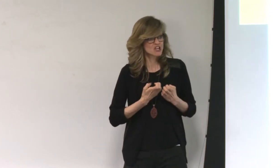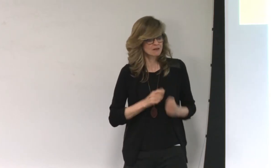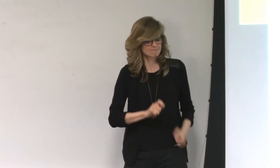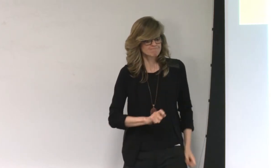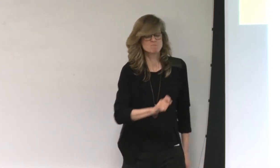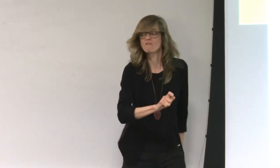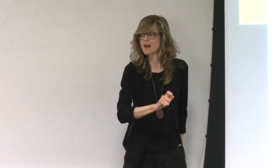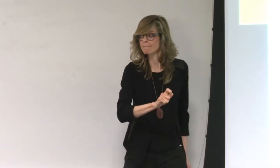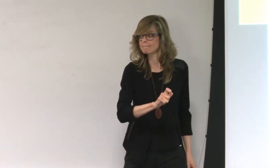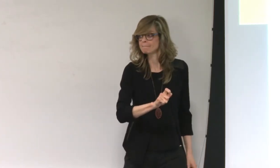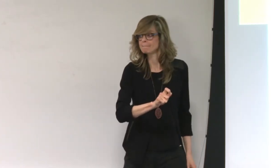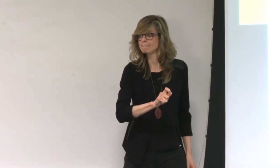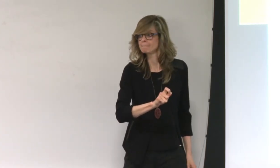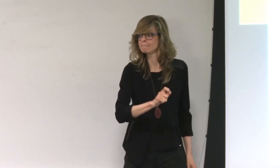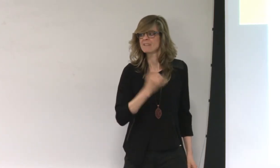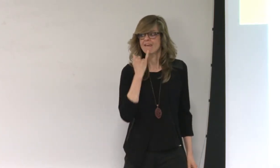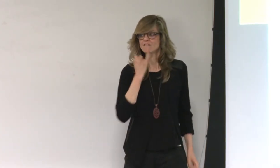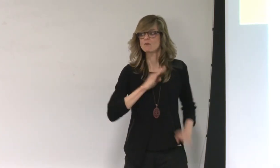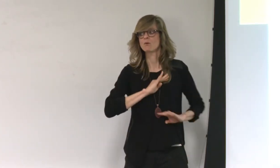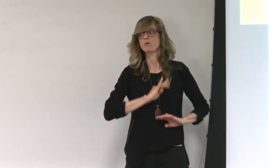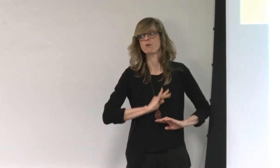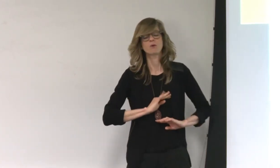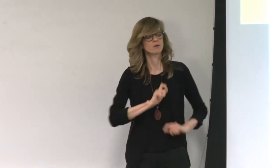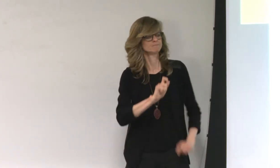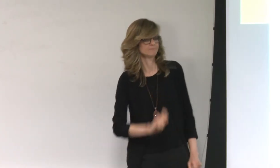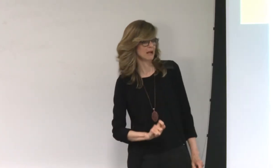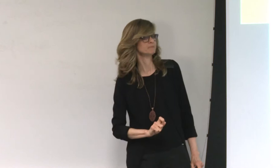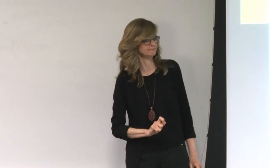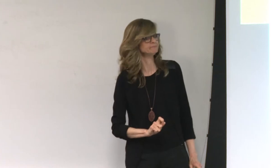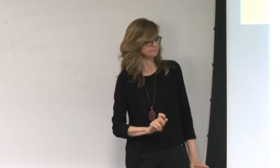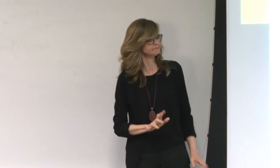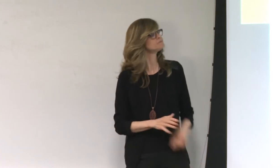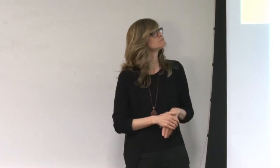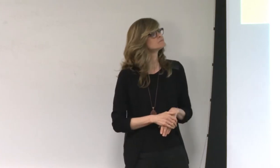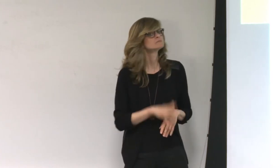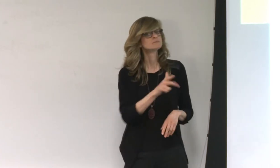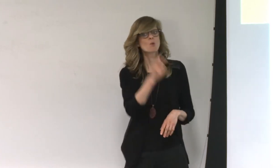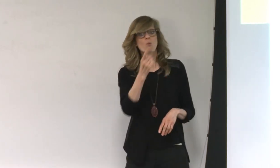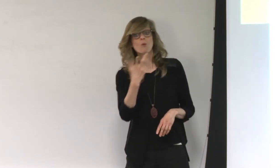WHEN YOU HEARD THE MUSIC-- IF IT CAUSED TENSION OR CALMING.